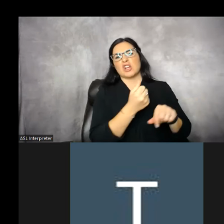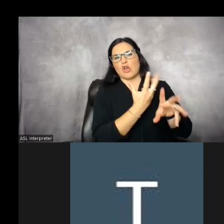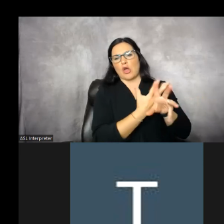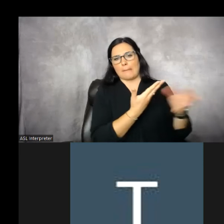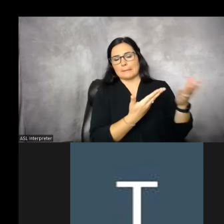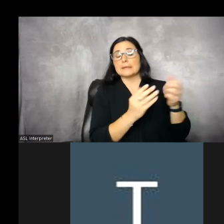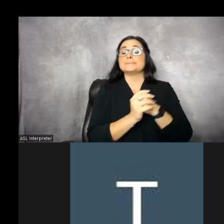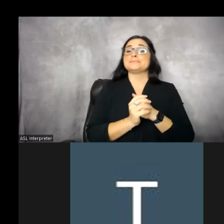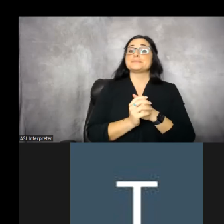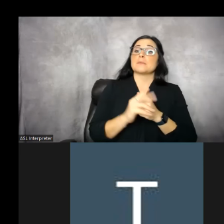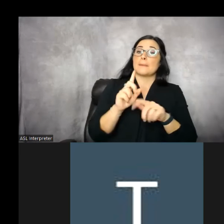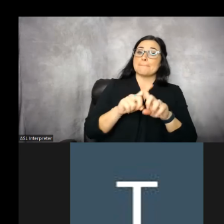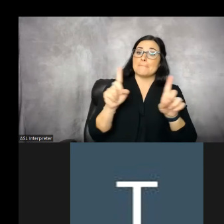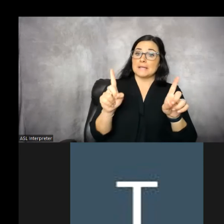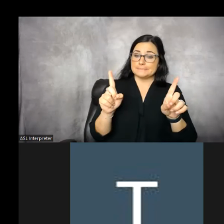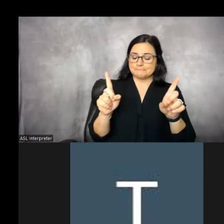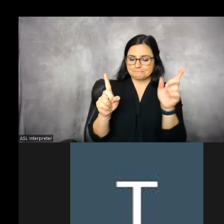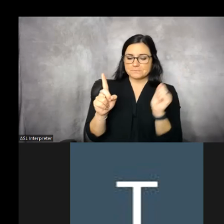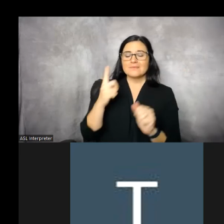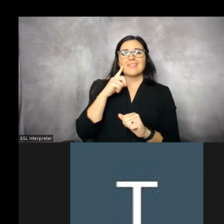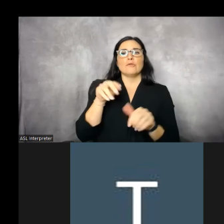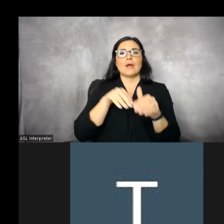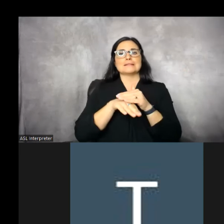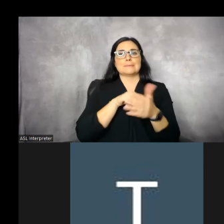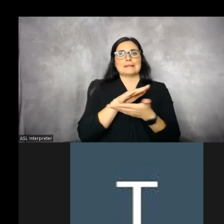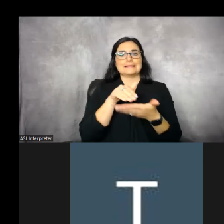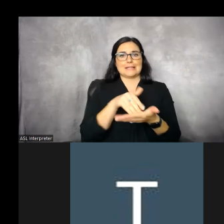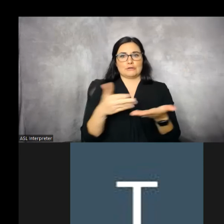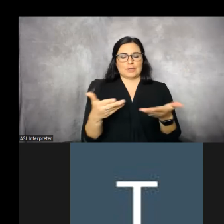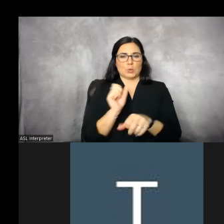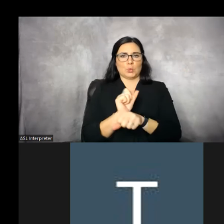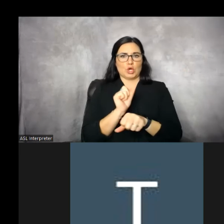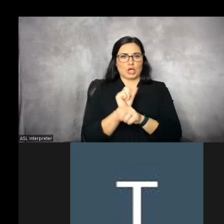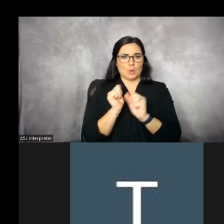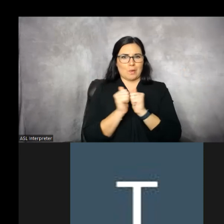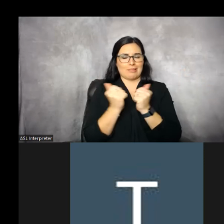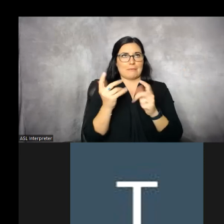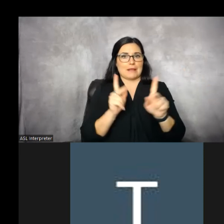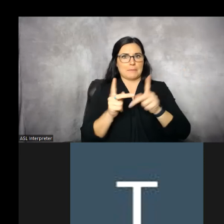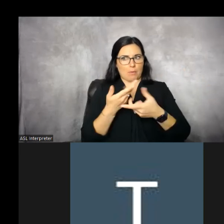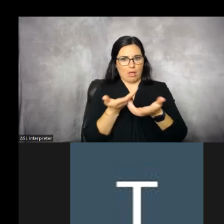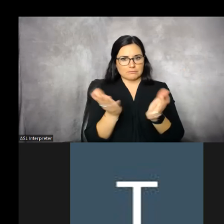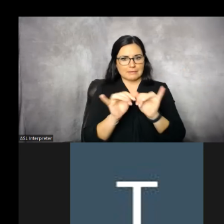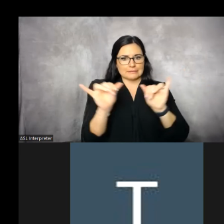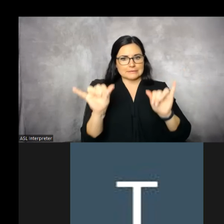But so, in the accessibility center, we are working with a number of folks in the system to try to address things